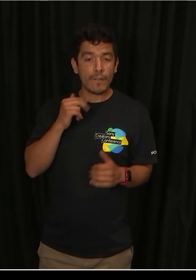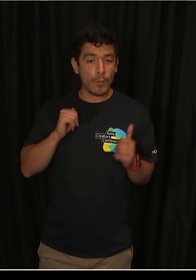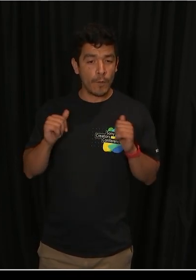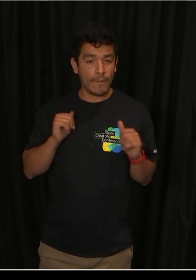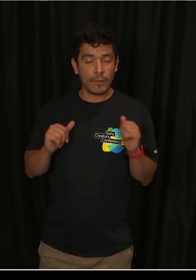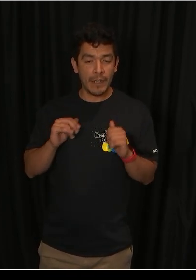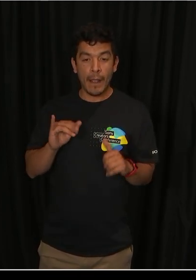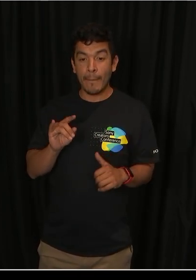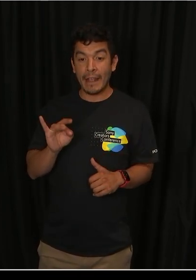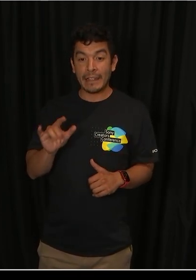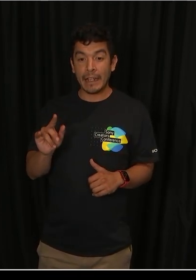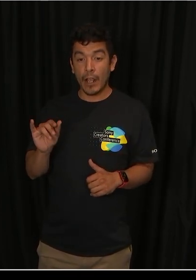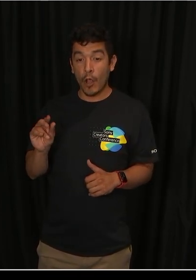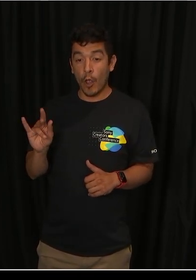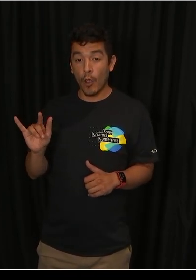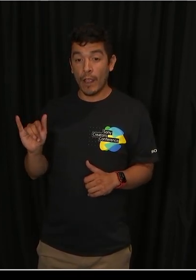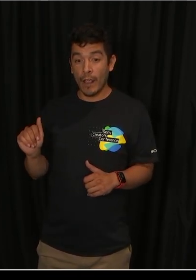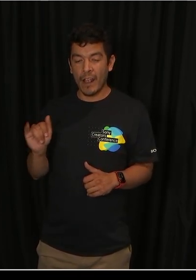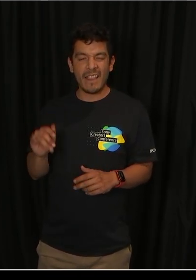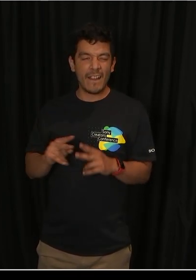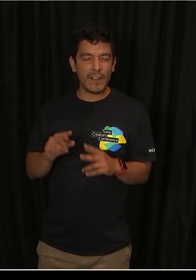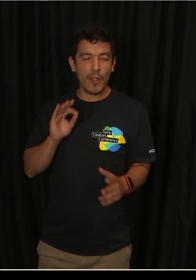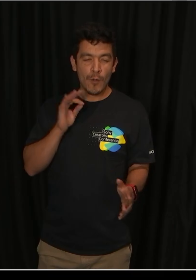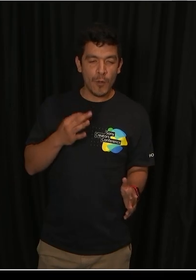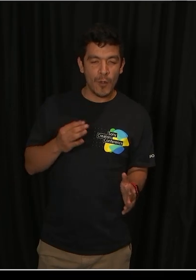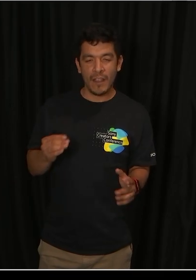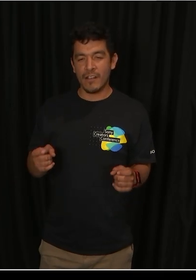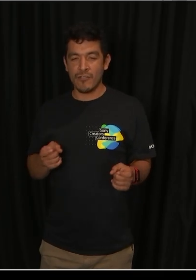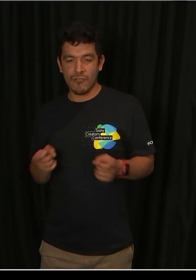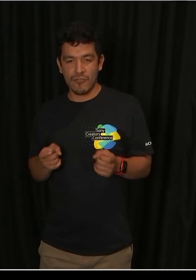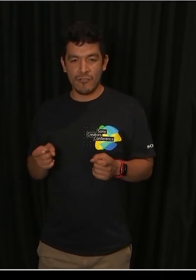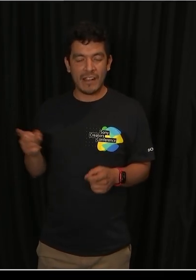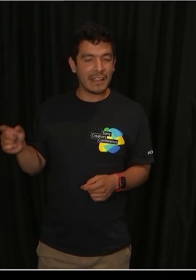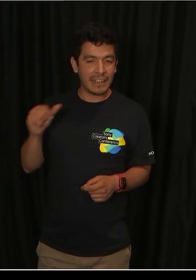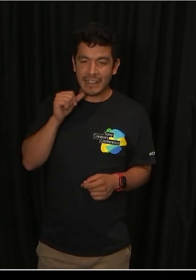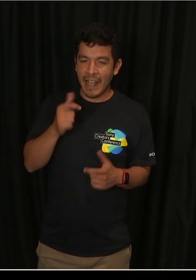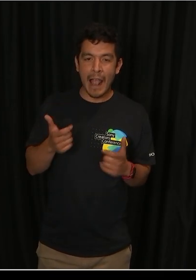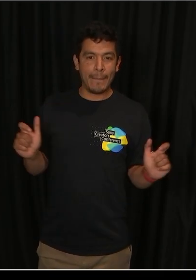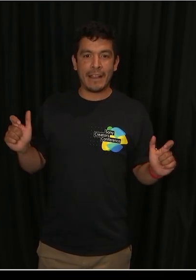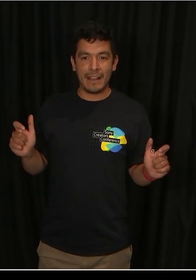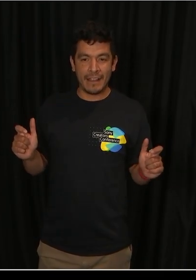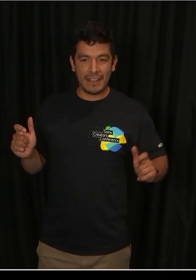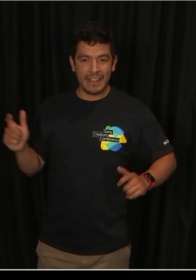by Daniel Kaluuya, which was very cool and controlled. He is not big and broad. He was not aggressive.